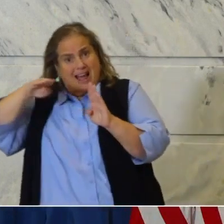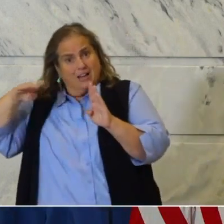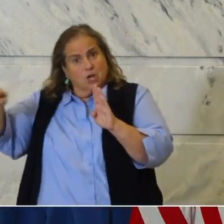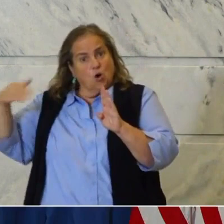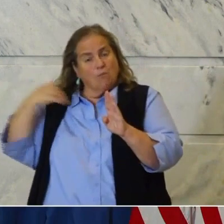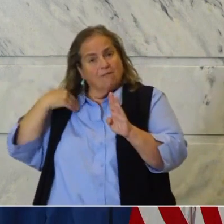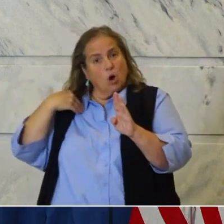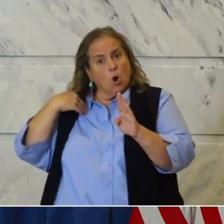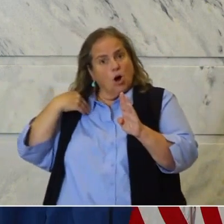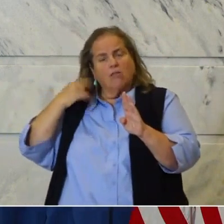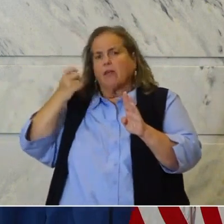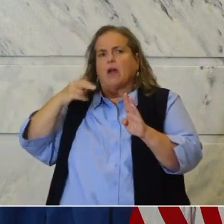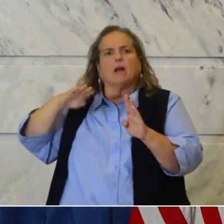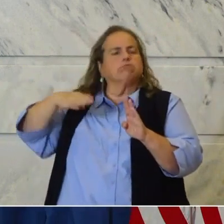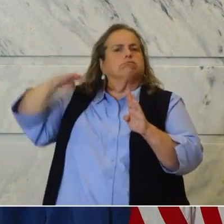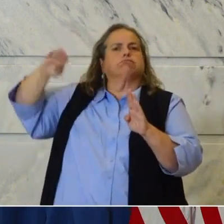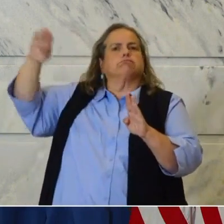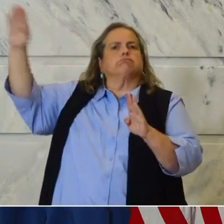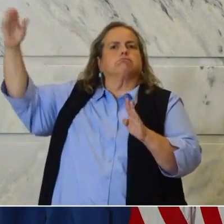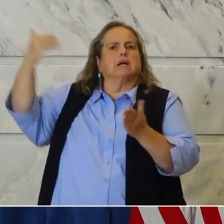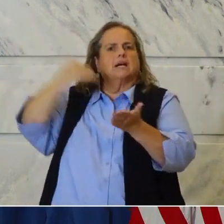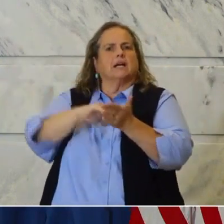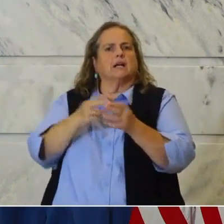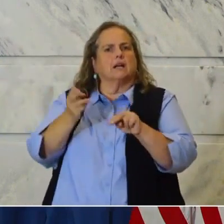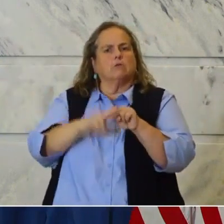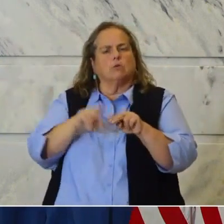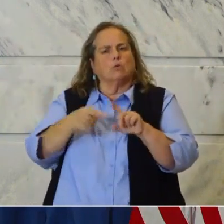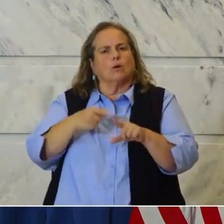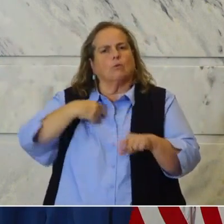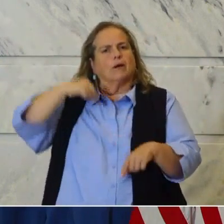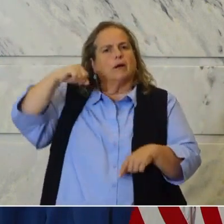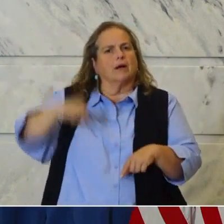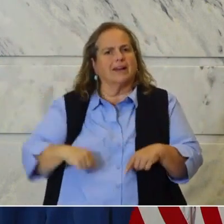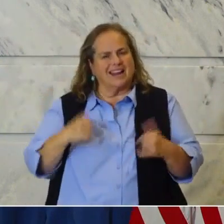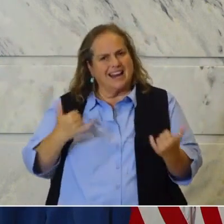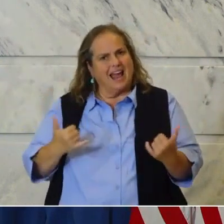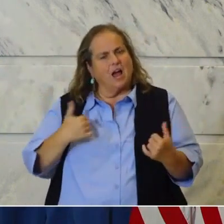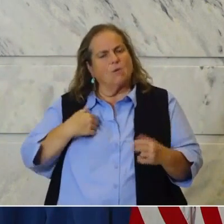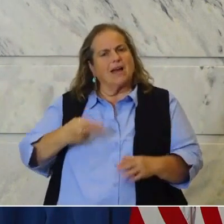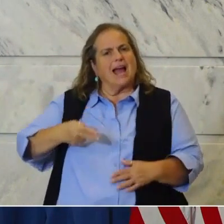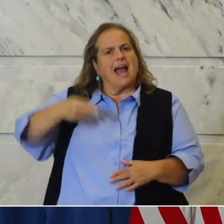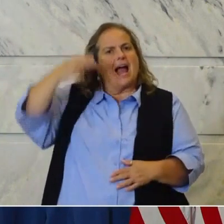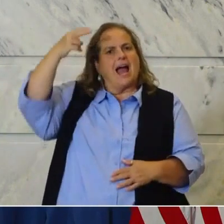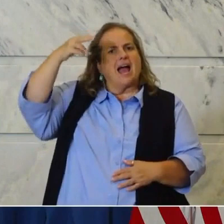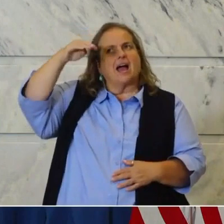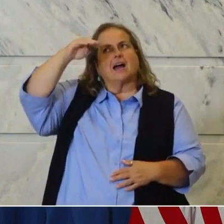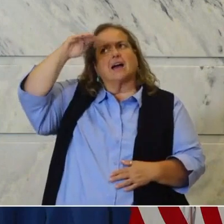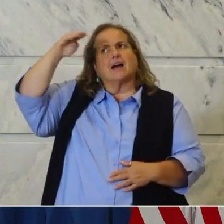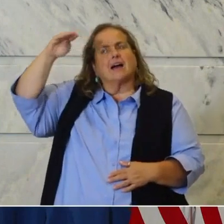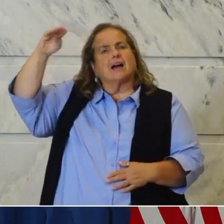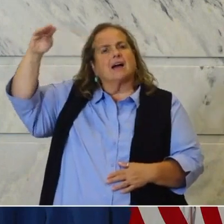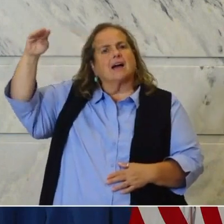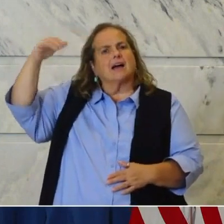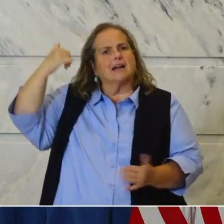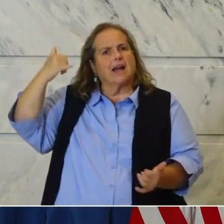and then spun out of control when we let our guard down. And now we're at a much higher plateau, and God knows we don't want to see